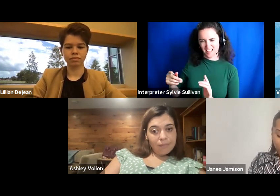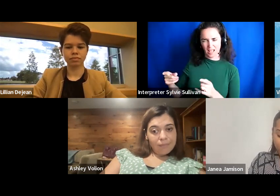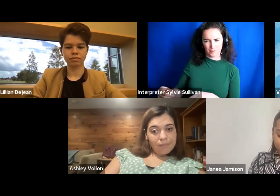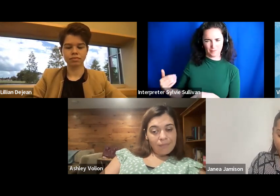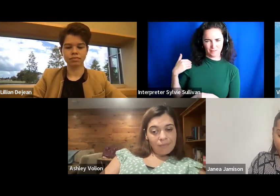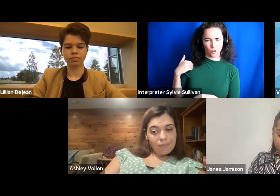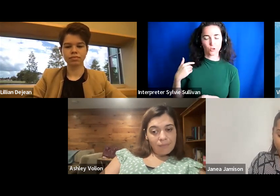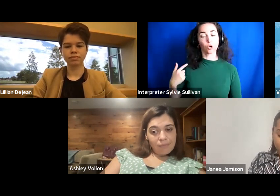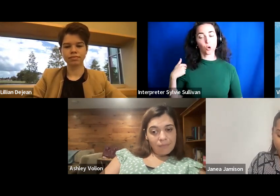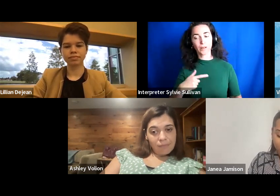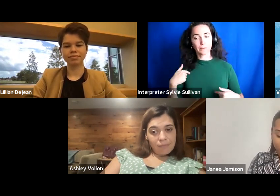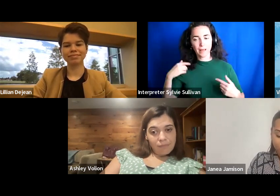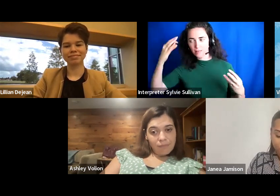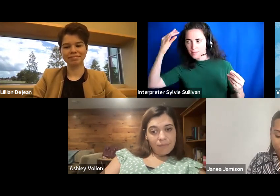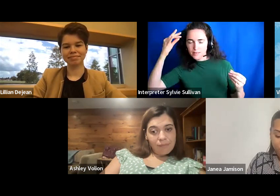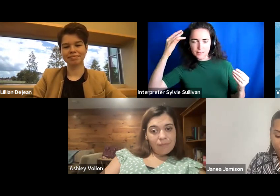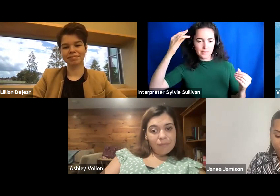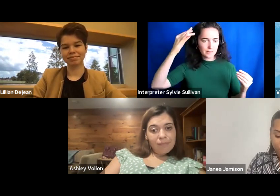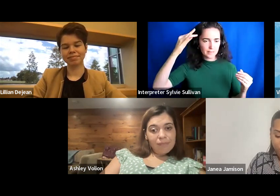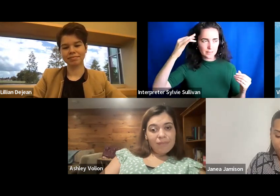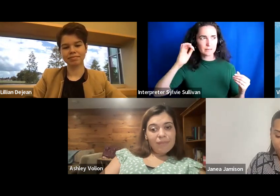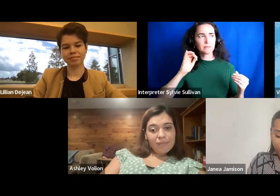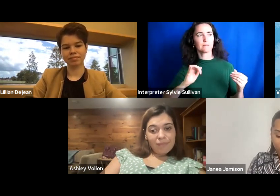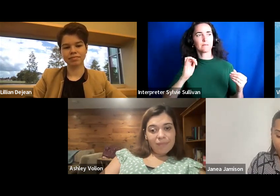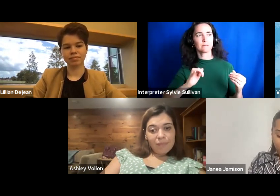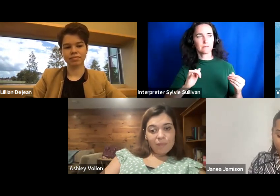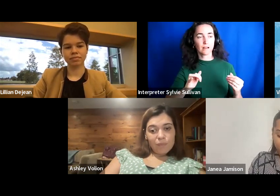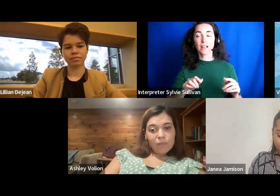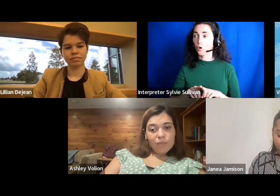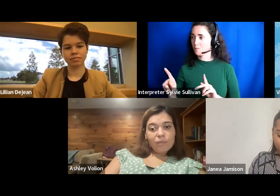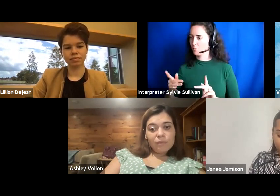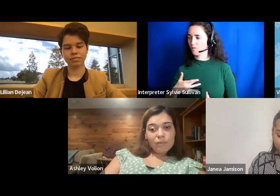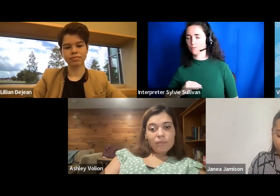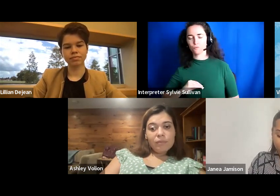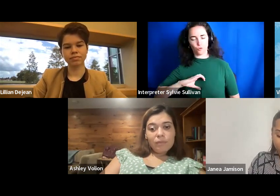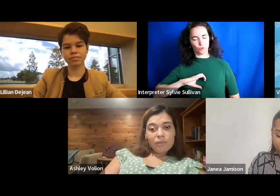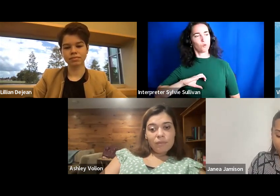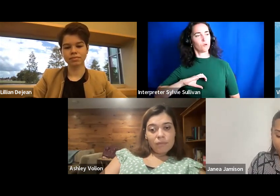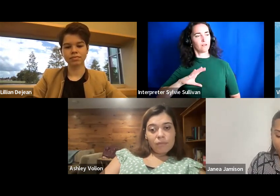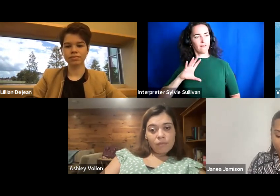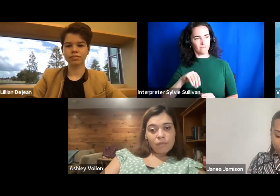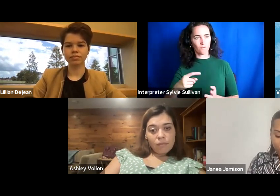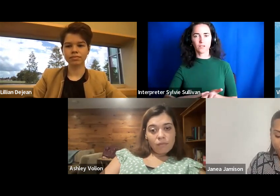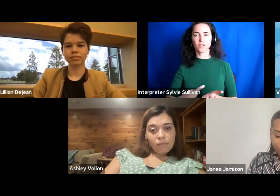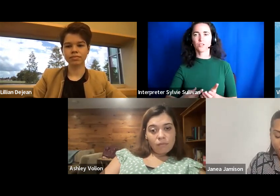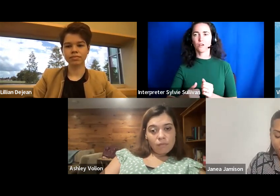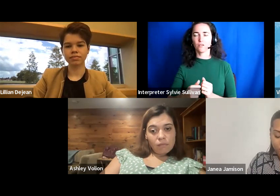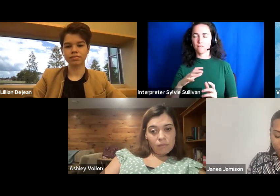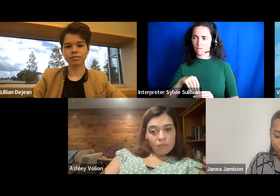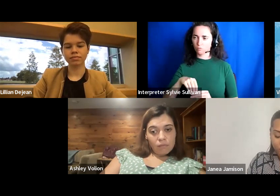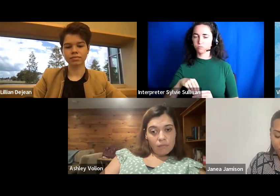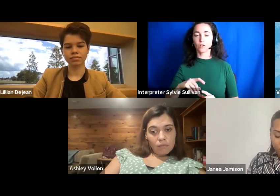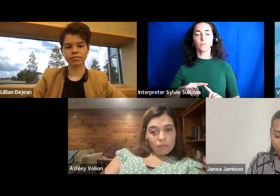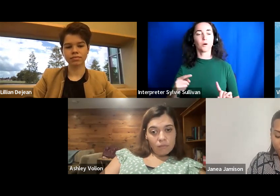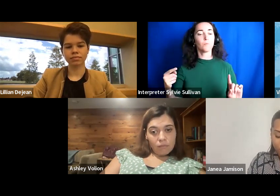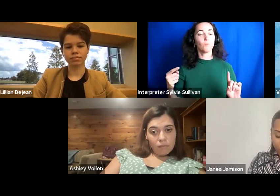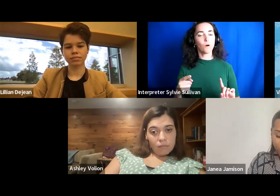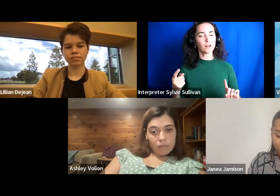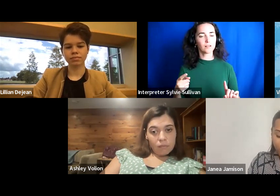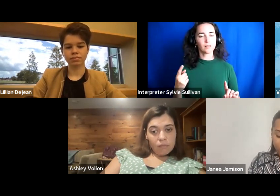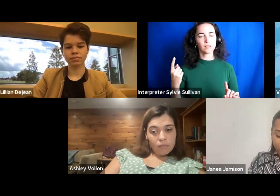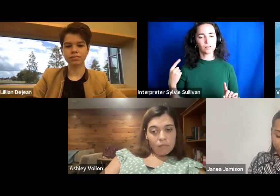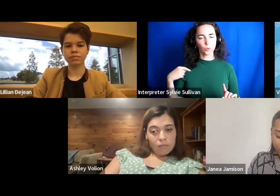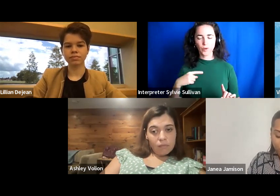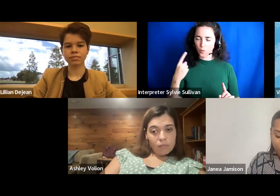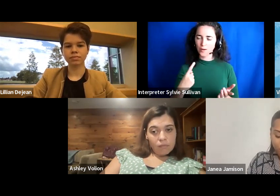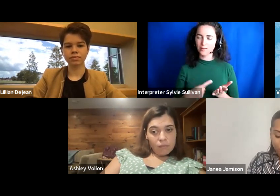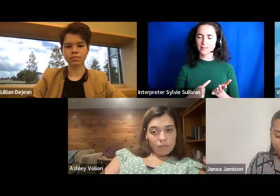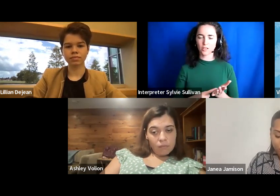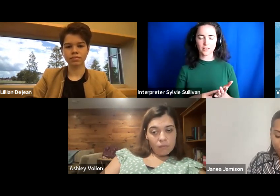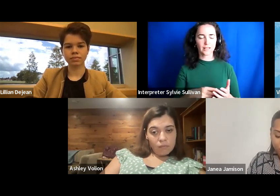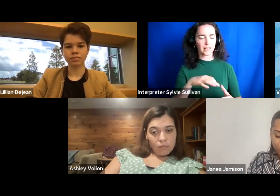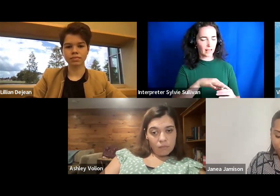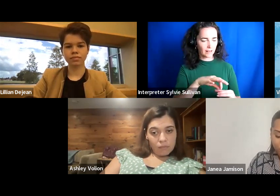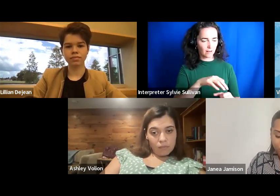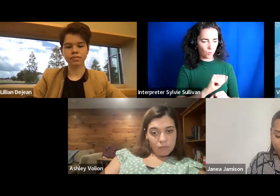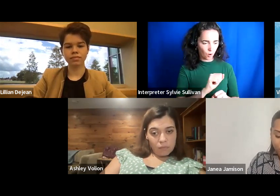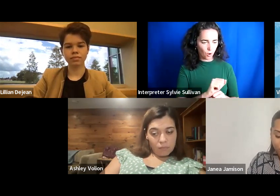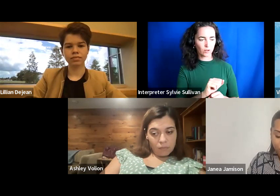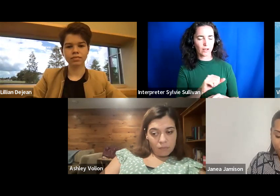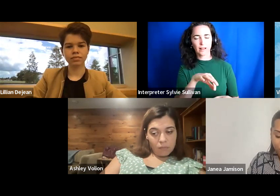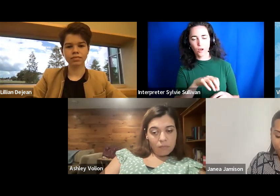validated in this moment that they've even been part of this conversation. What we've constantly come back to is that you know, in our collective work in our election monitoring program and all the data points from the hundreds and hundreds